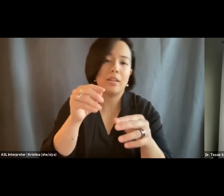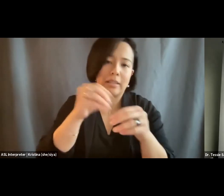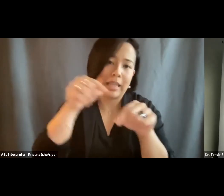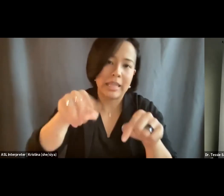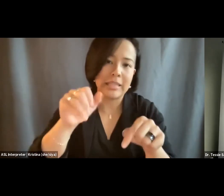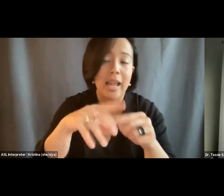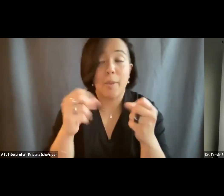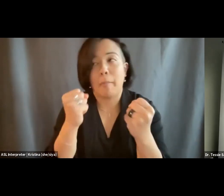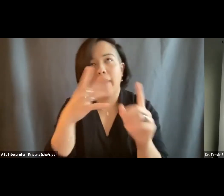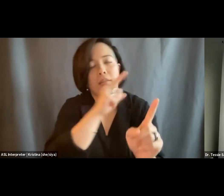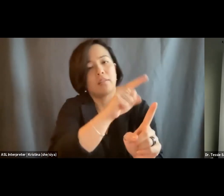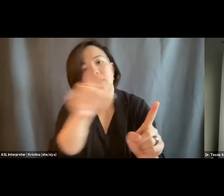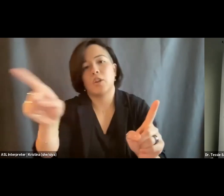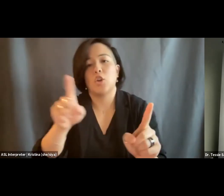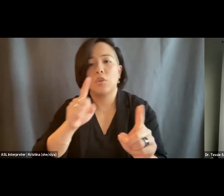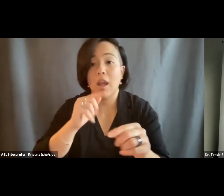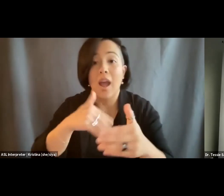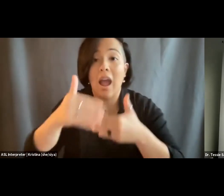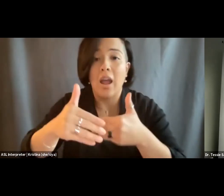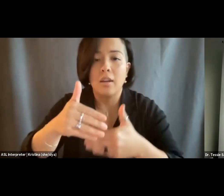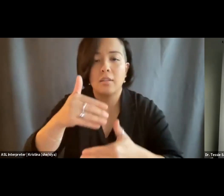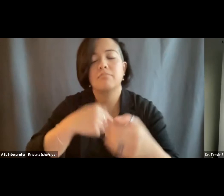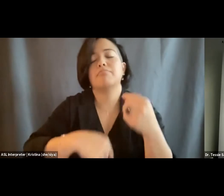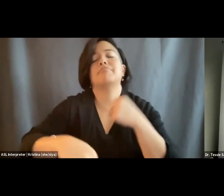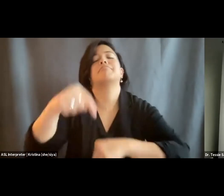really rolled back, whatever progress we had experiences.